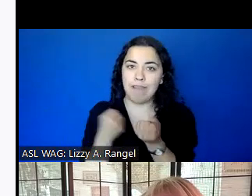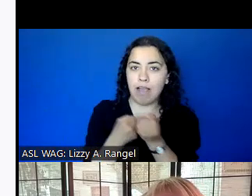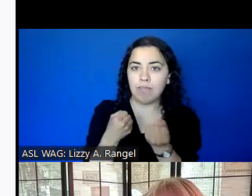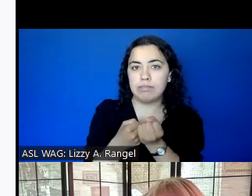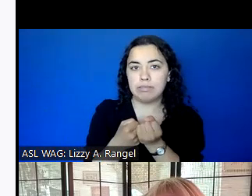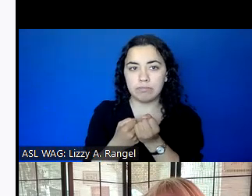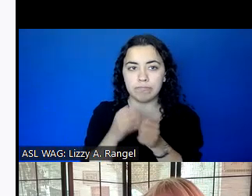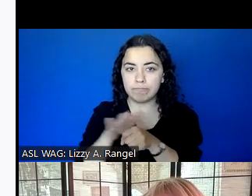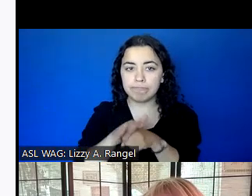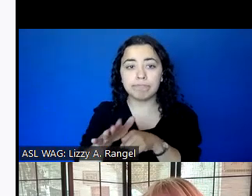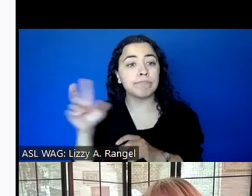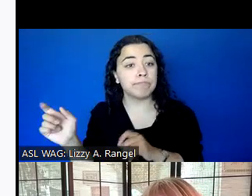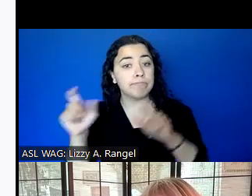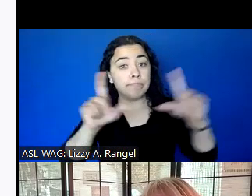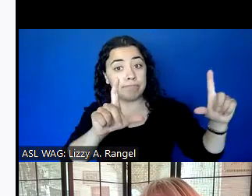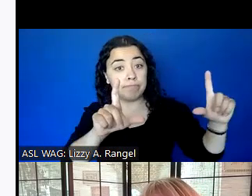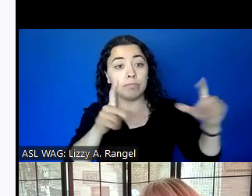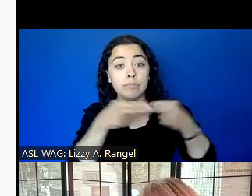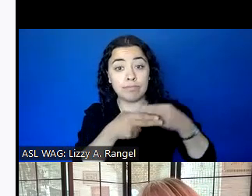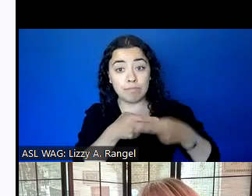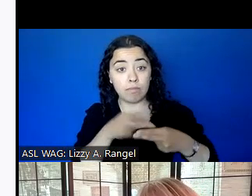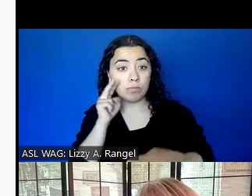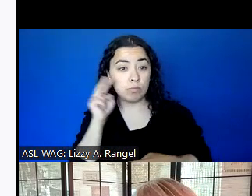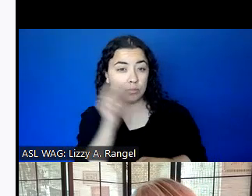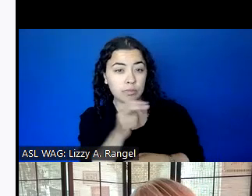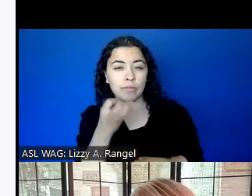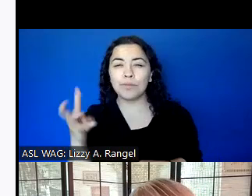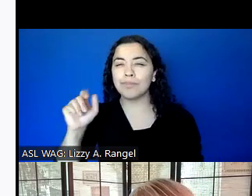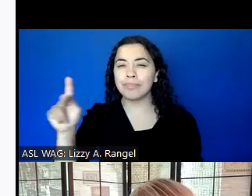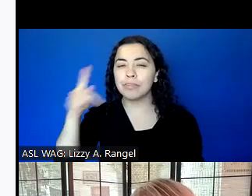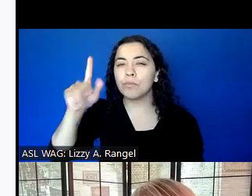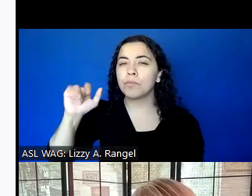so I really understand how some people struggle with